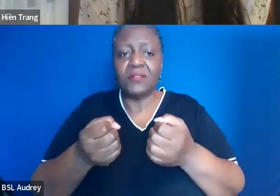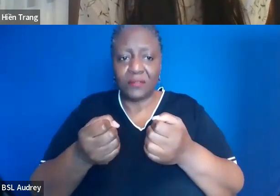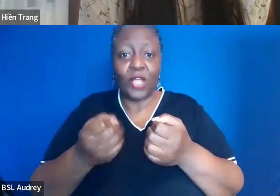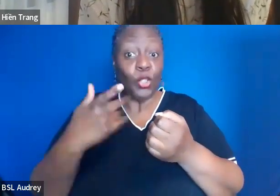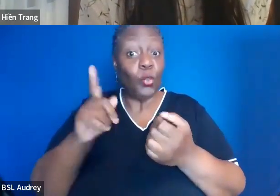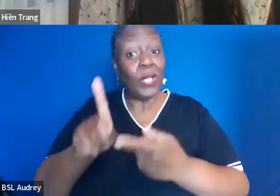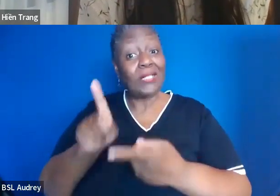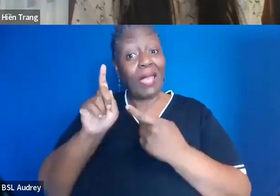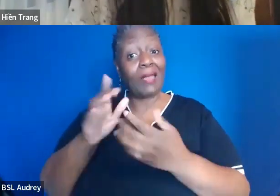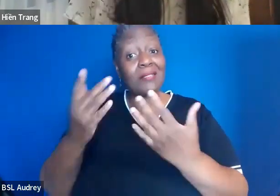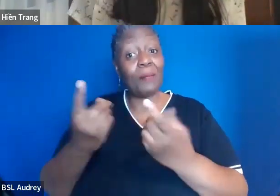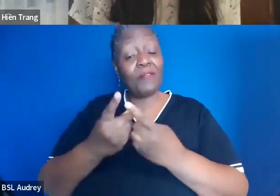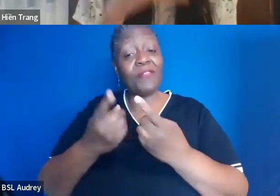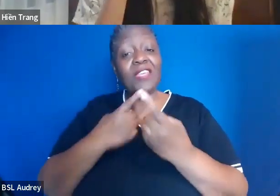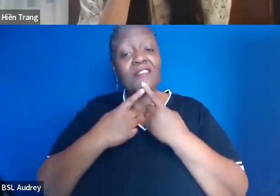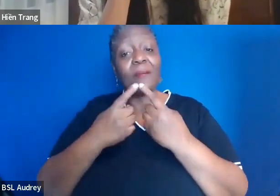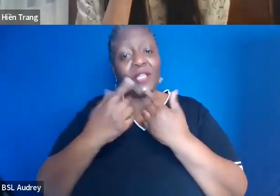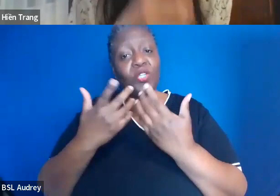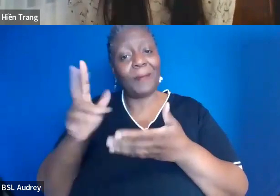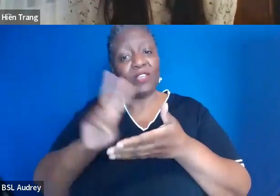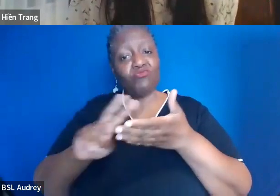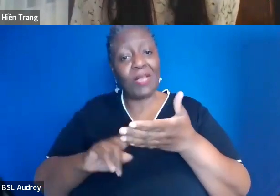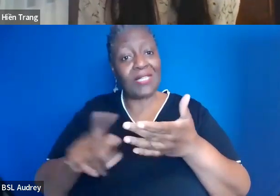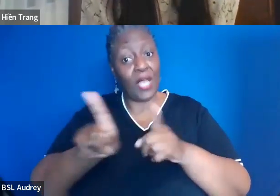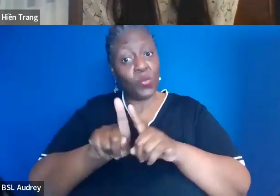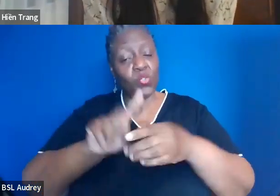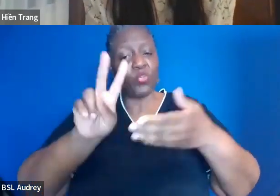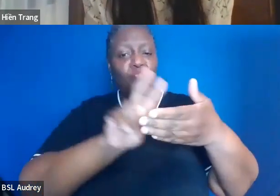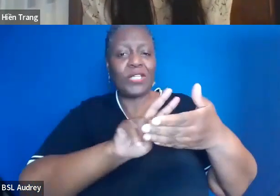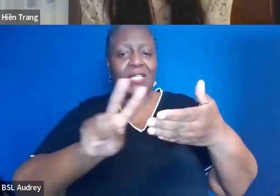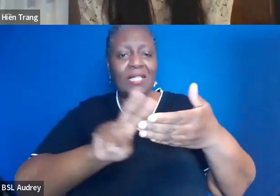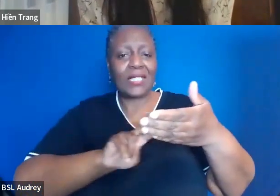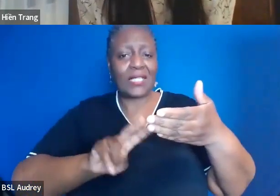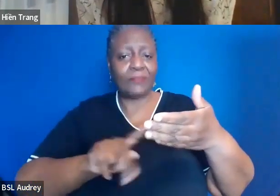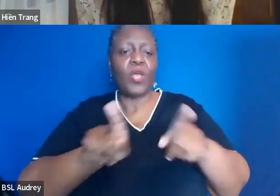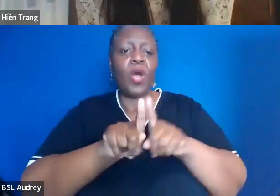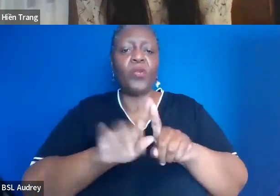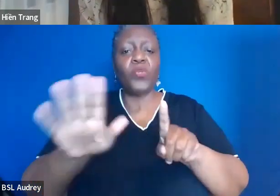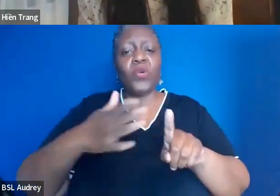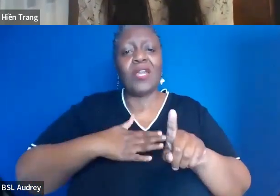these poems being read um as well as uh read them online I'd also like to thank first and foremost